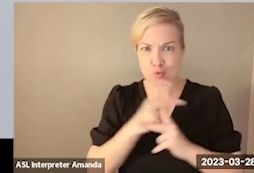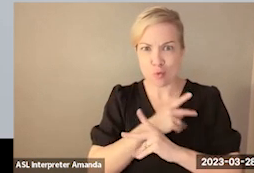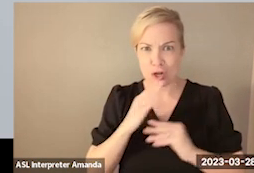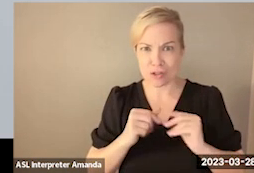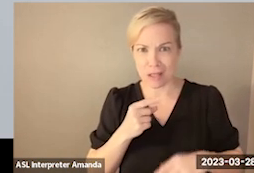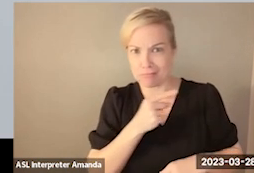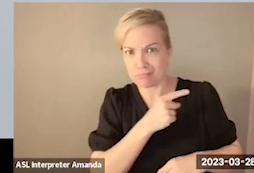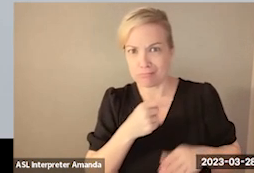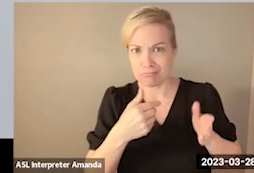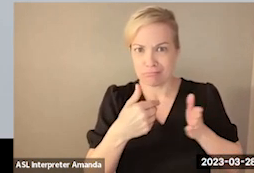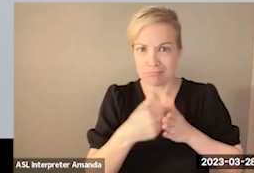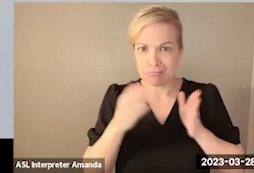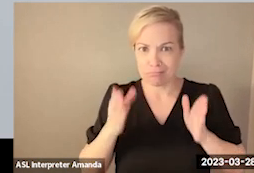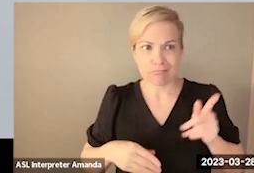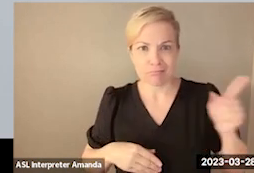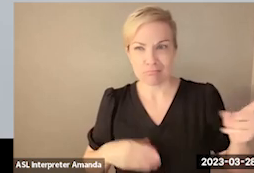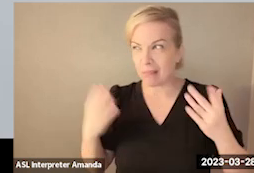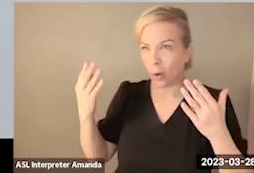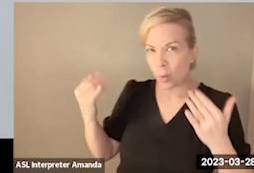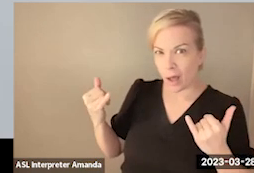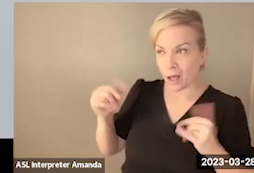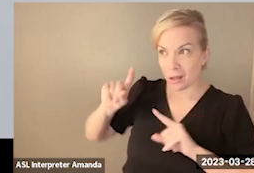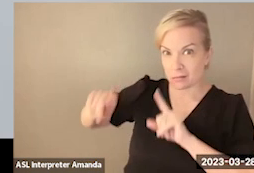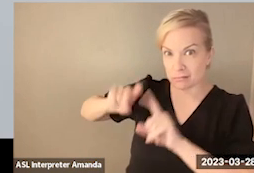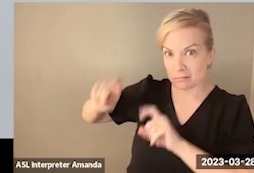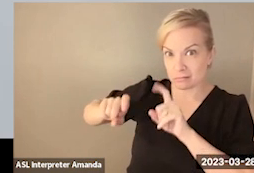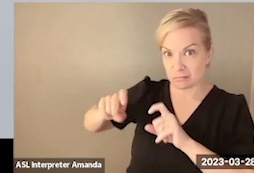Debbie Stine, Science & Technology Policy Academy: Why is that? Can you explain why you know